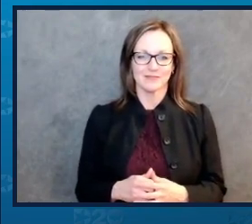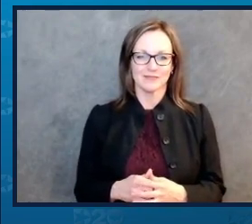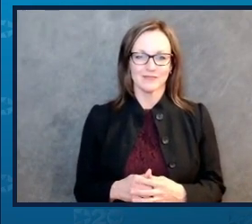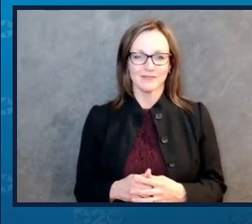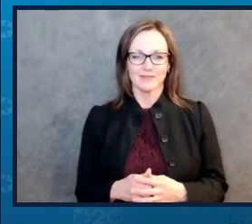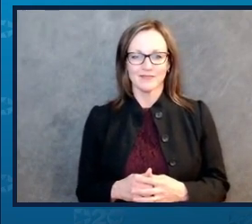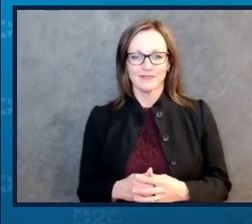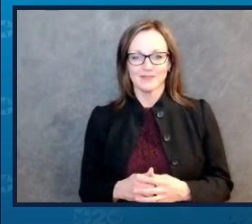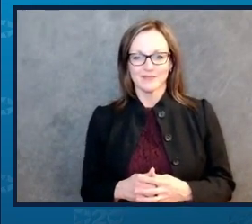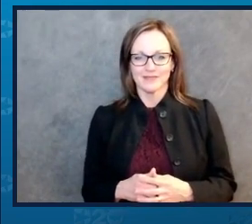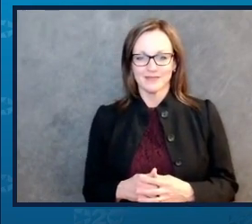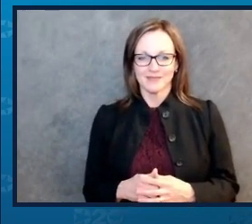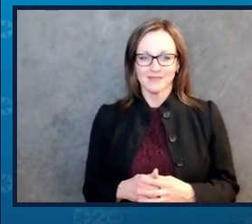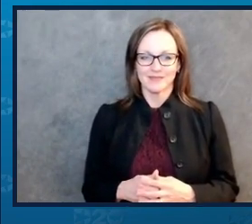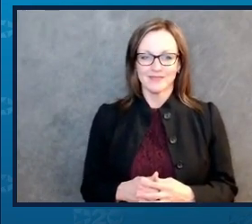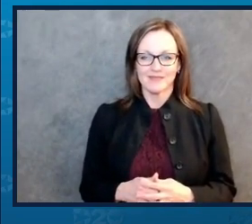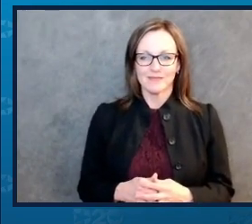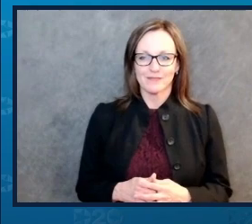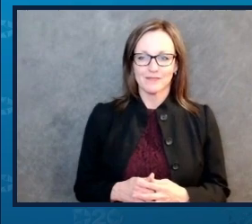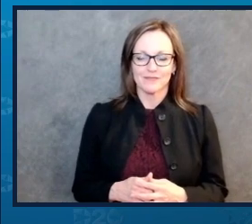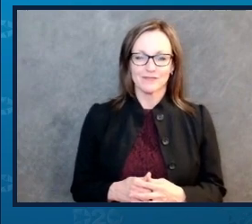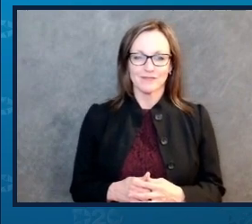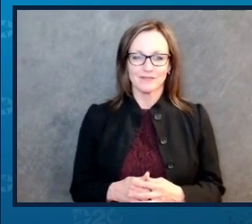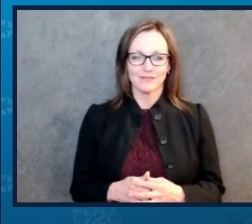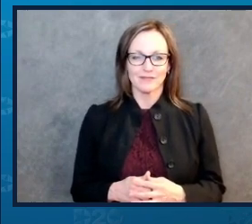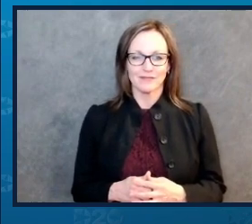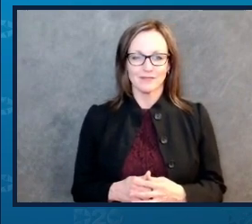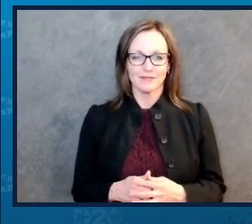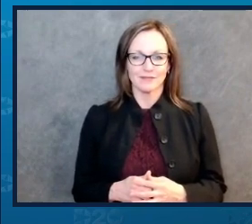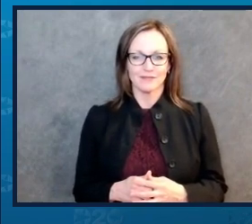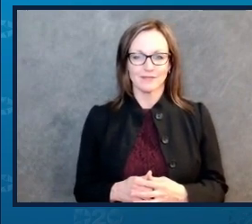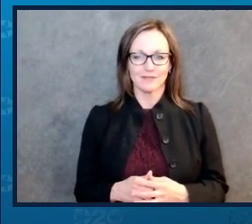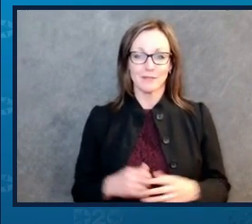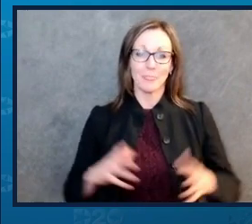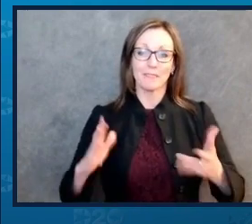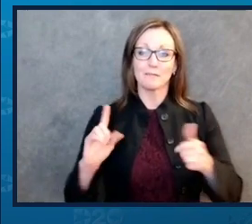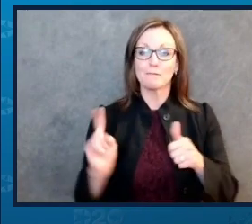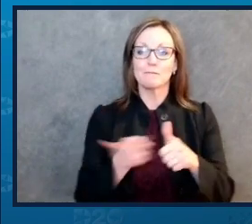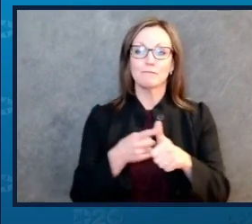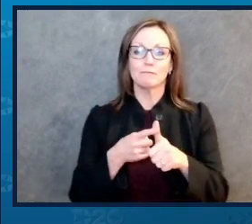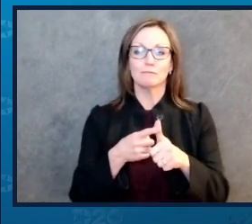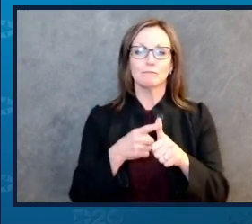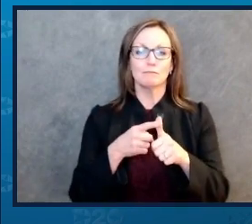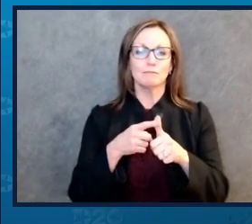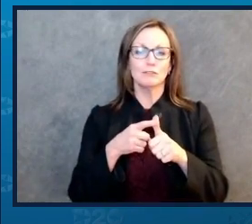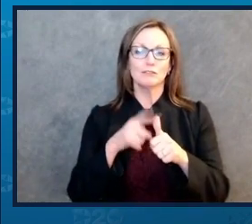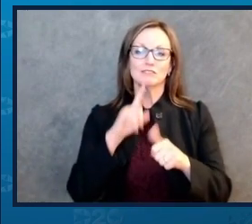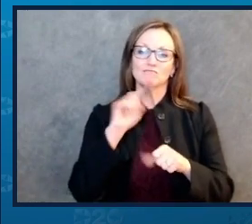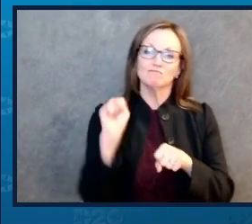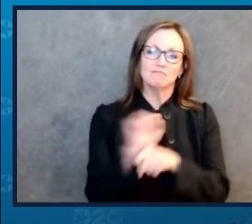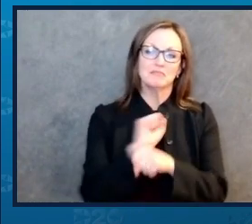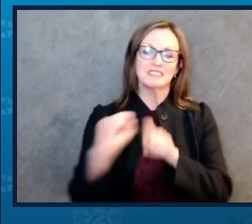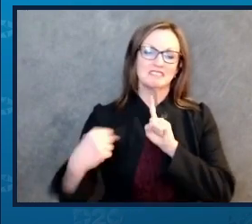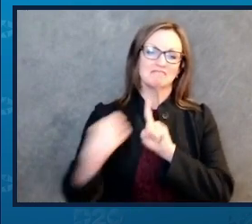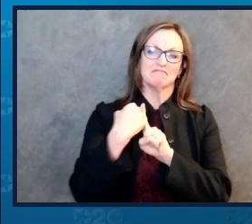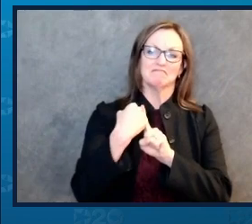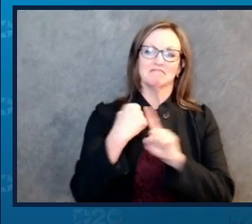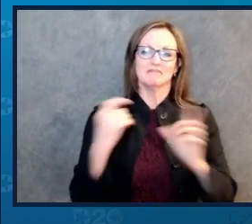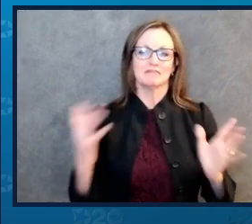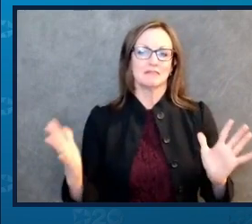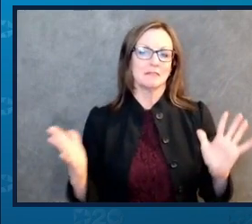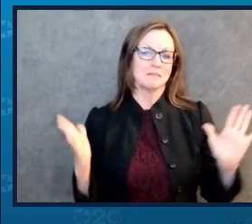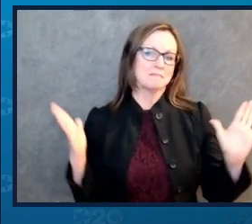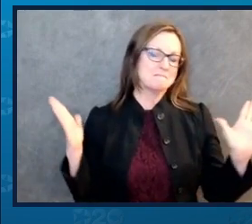FACE AND HE BROKE MY EARDRUM.